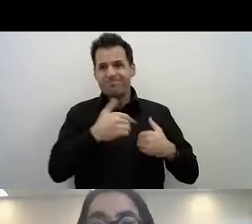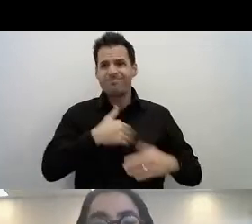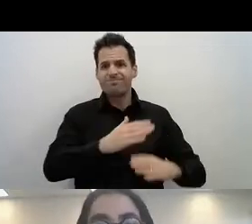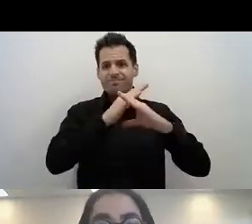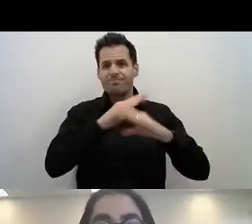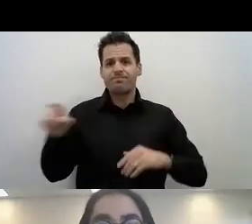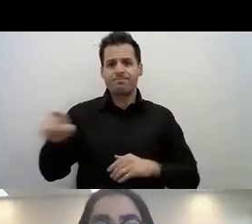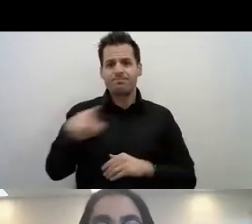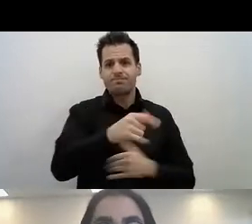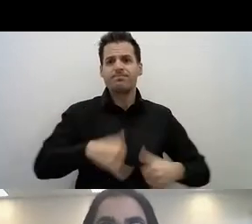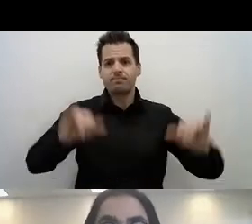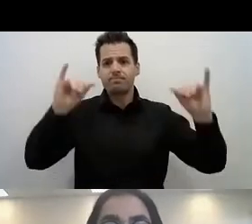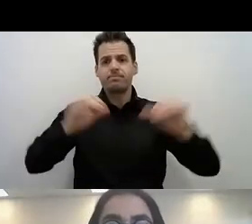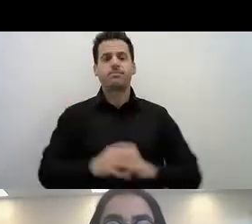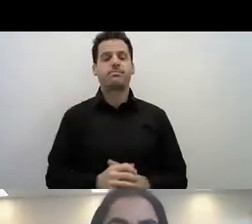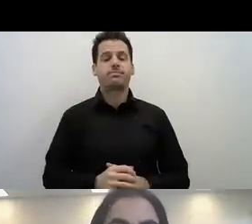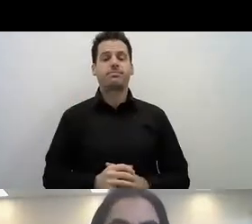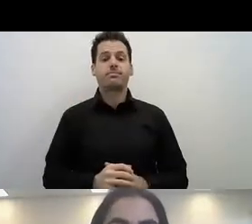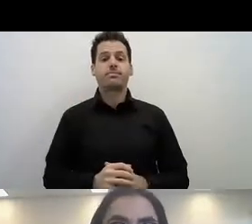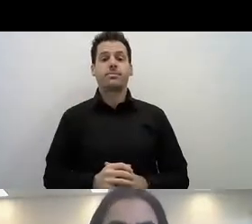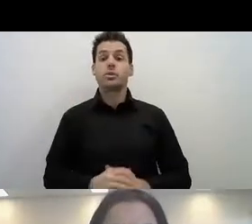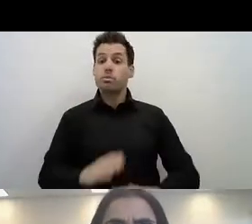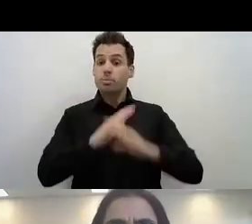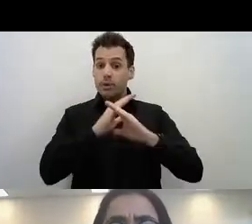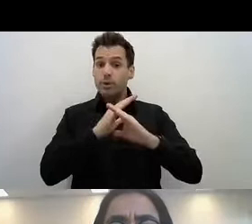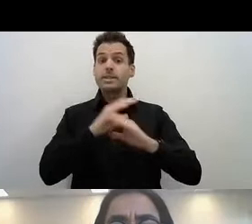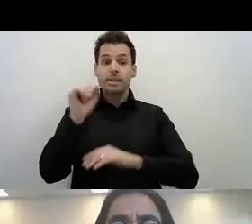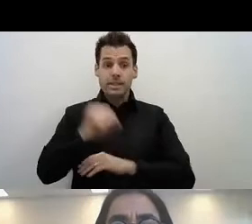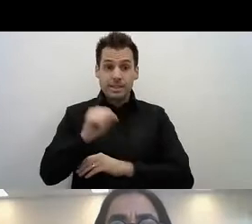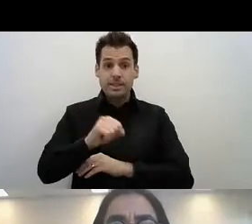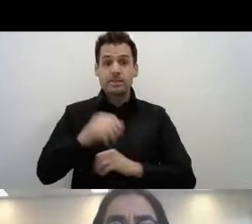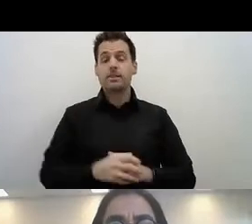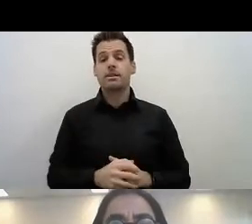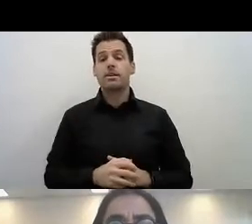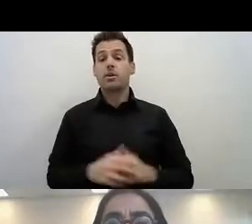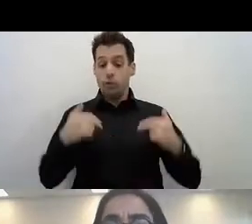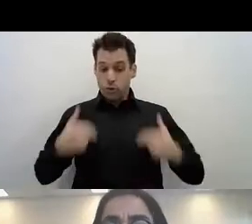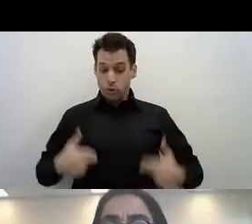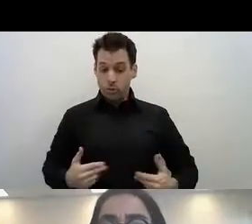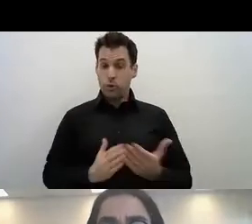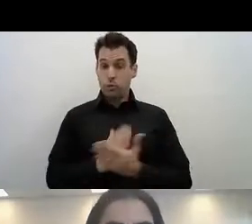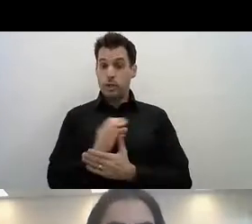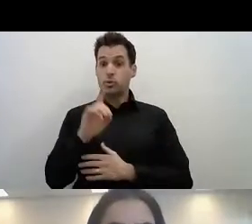while these barriers exist our human rights code has been effectively used to advance the rights